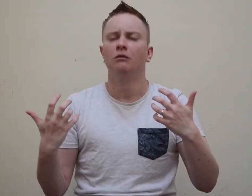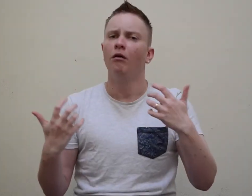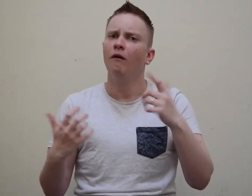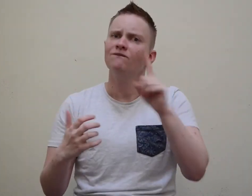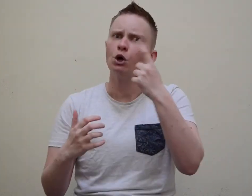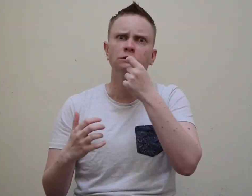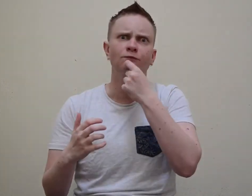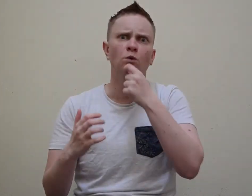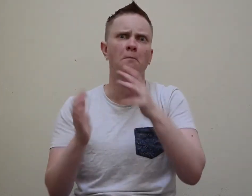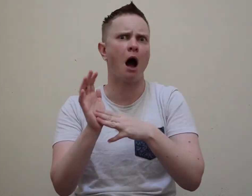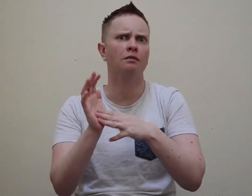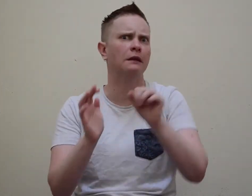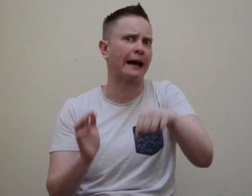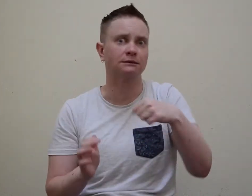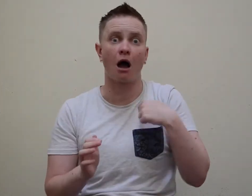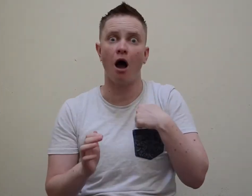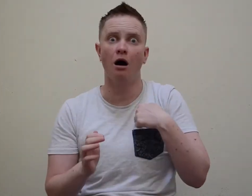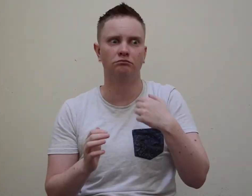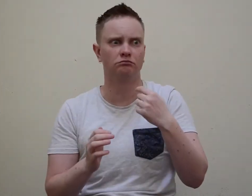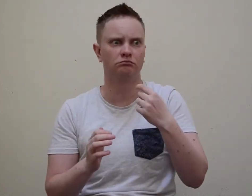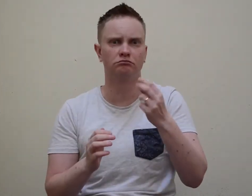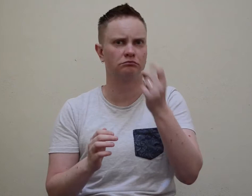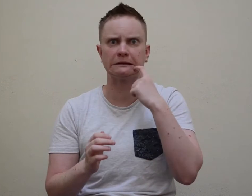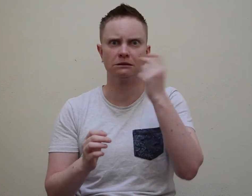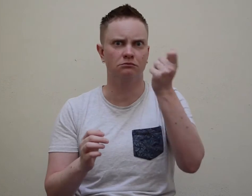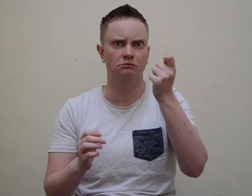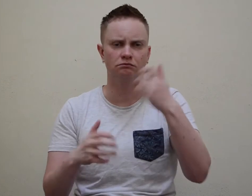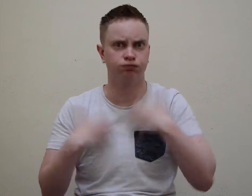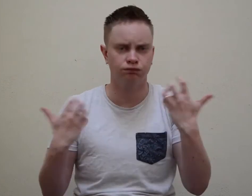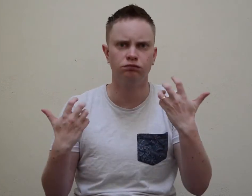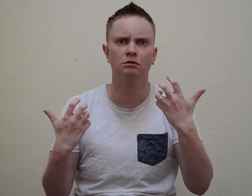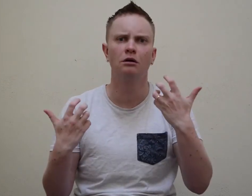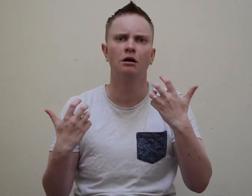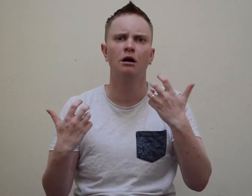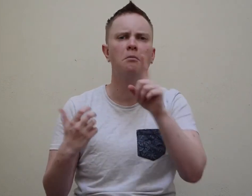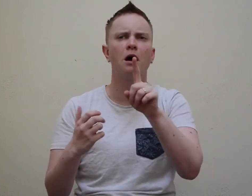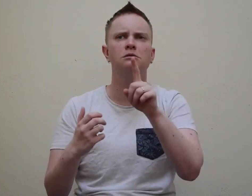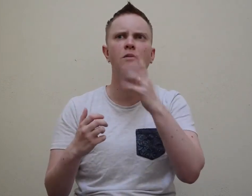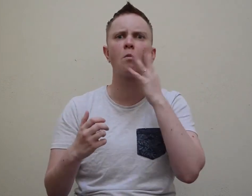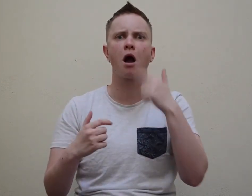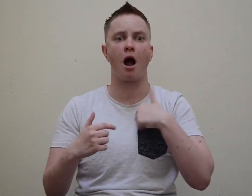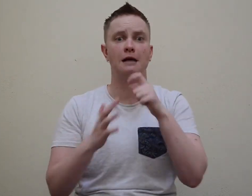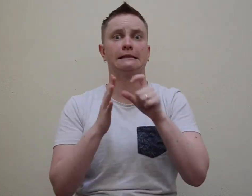So for the first few months, I just easily flipped my lead.